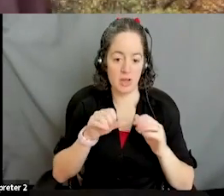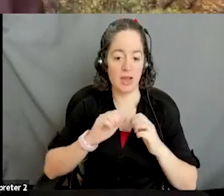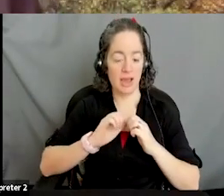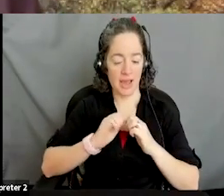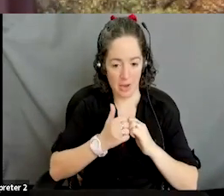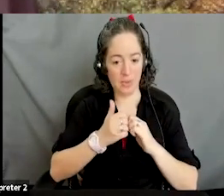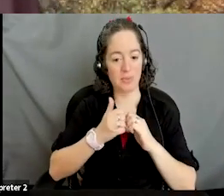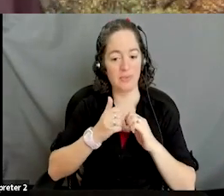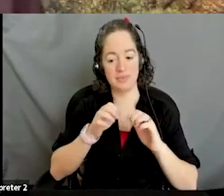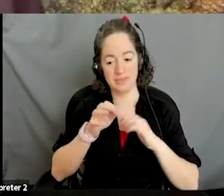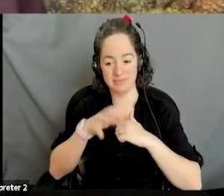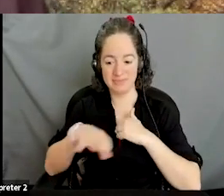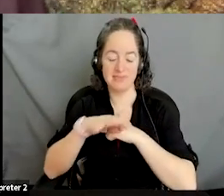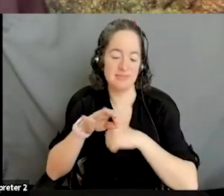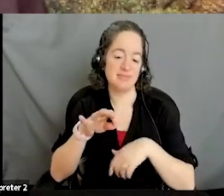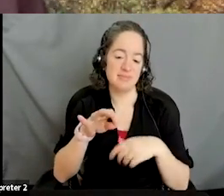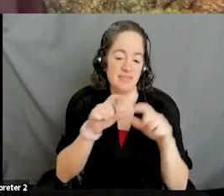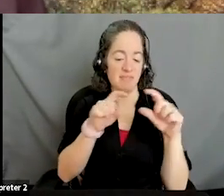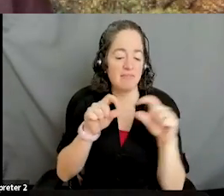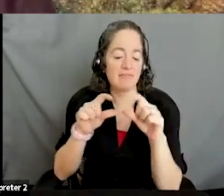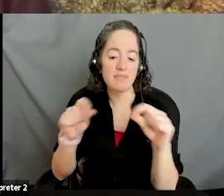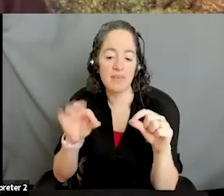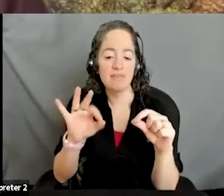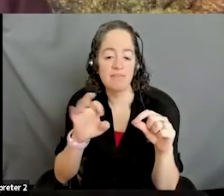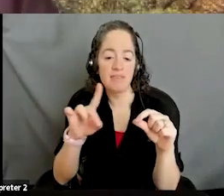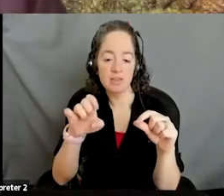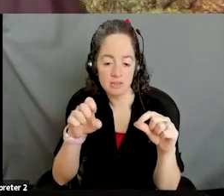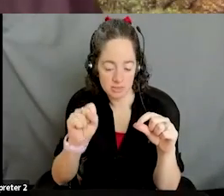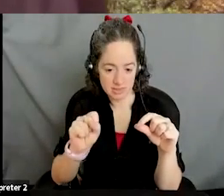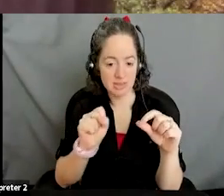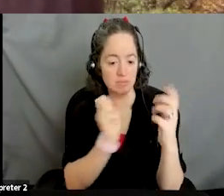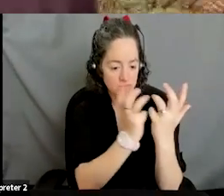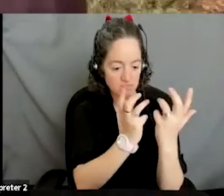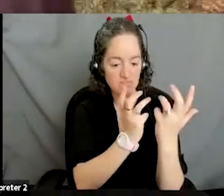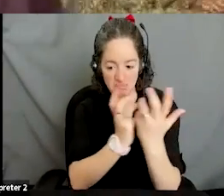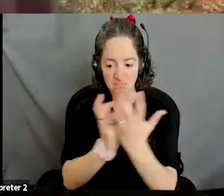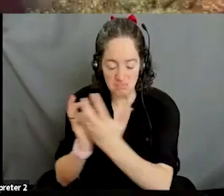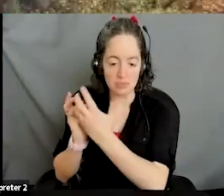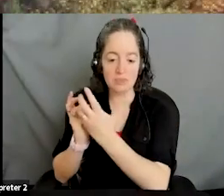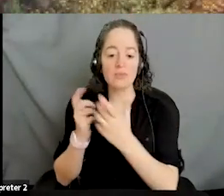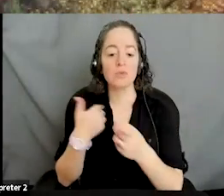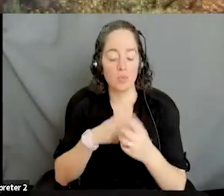against those standards right now, so we know exactly what we have to fix. Let's start to group these things in the order that it makes the most sense